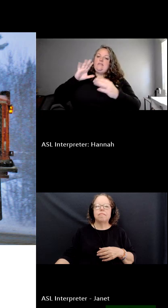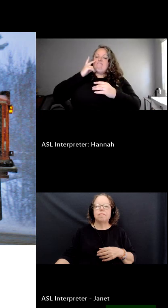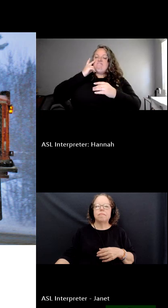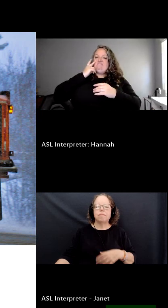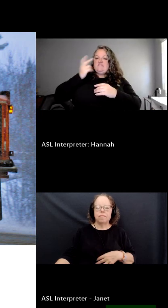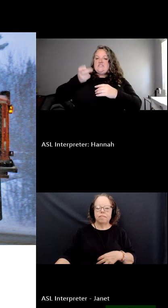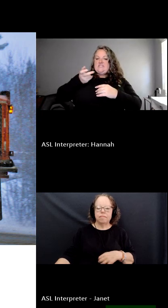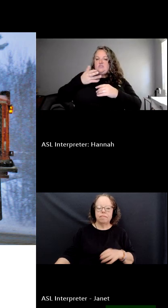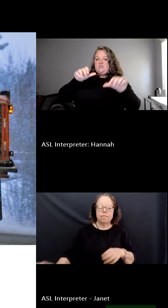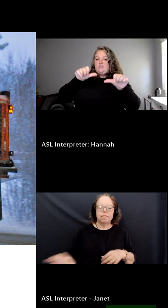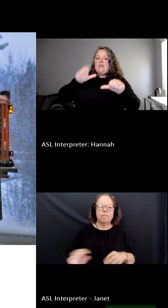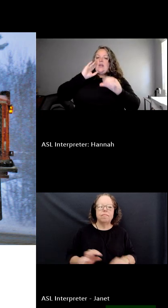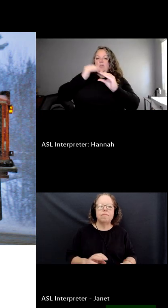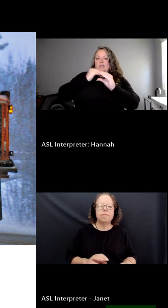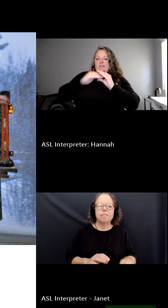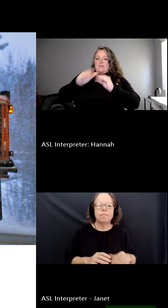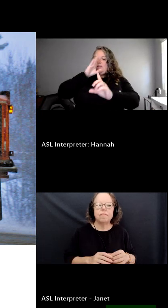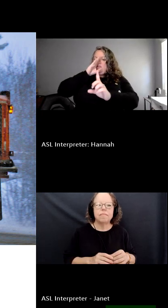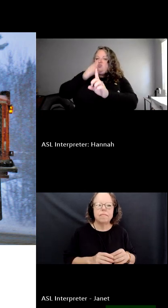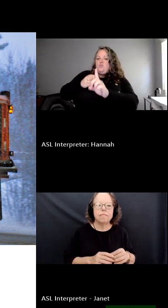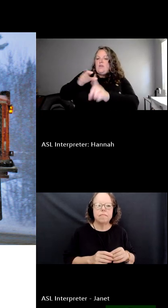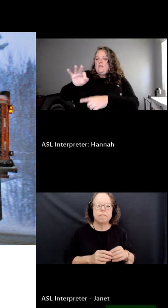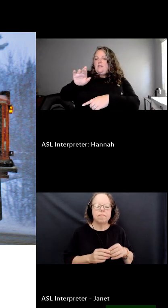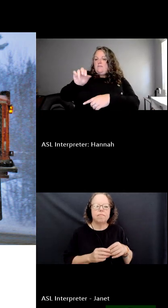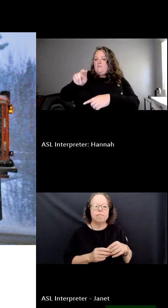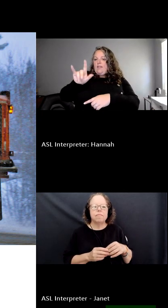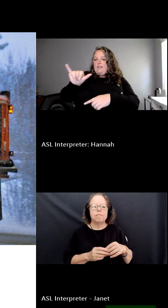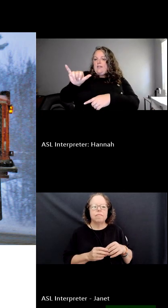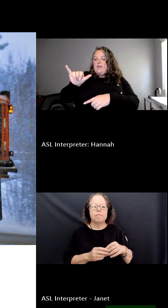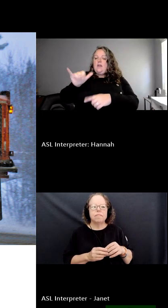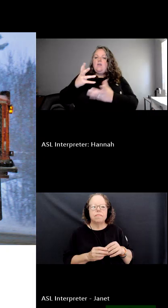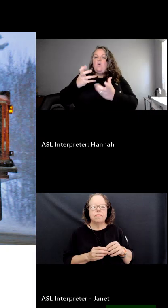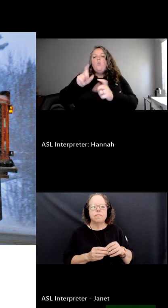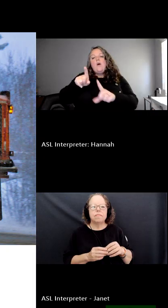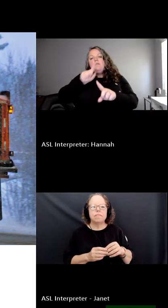email you directly, Franly, um, so you can get an answer to your questions that you